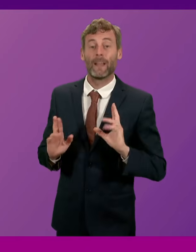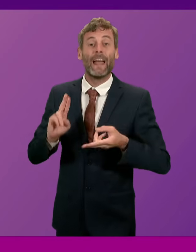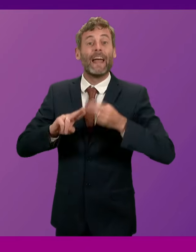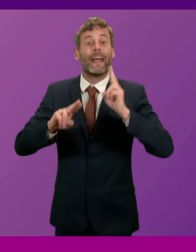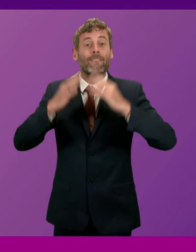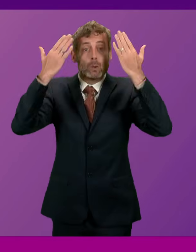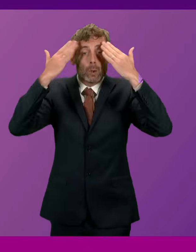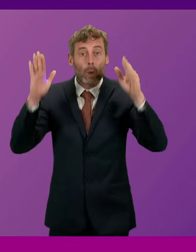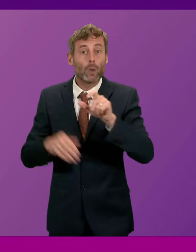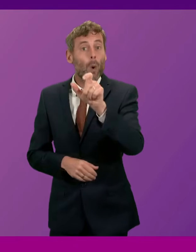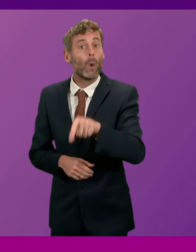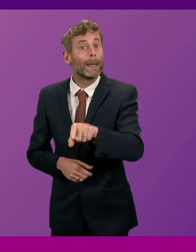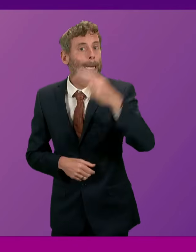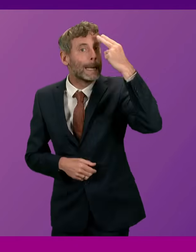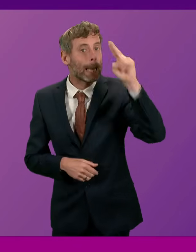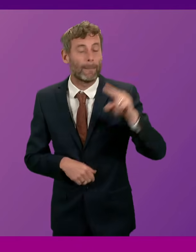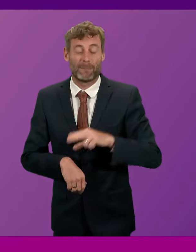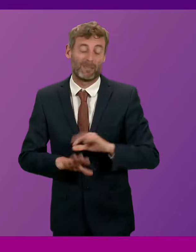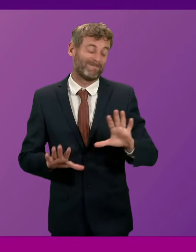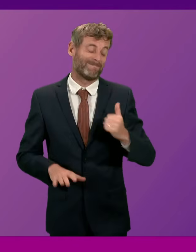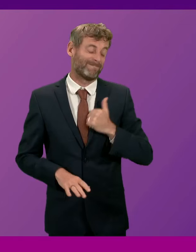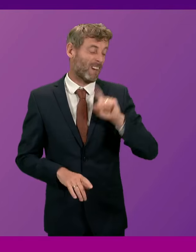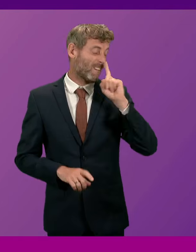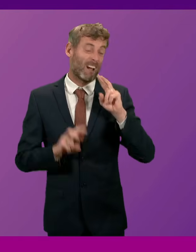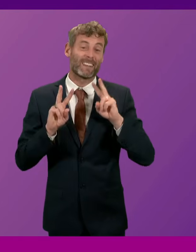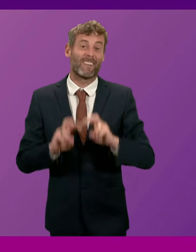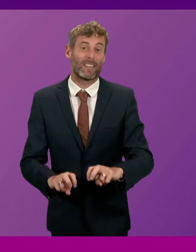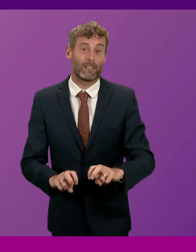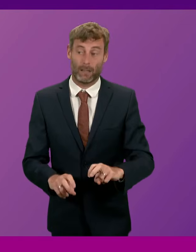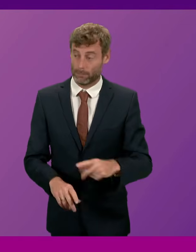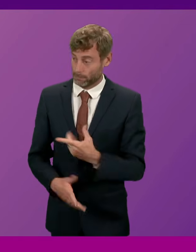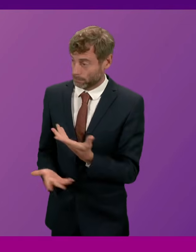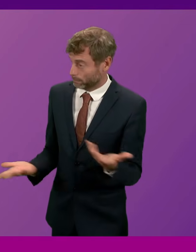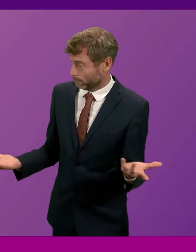chance that they will even be investigated, let alone that the criminal will be caught.